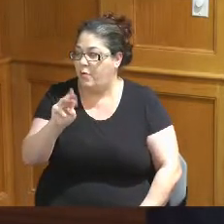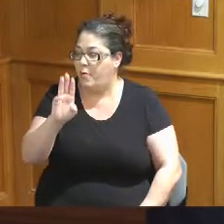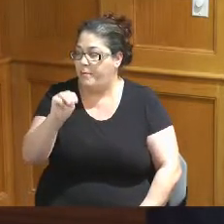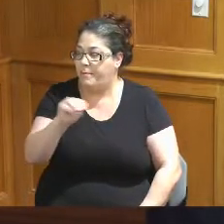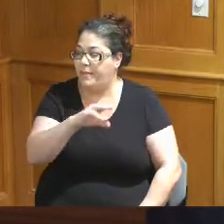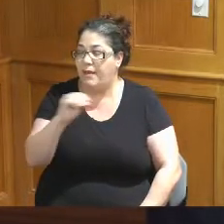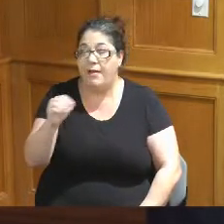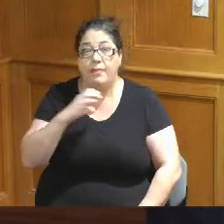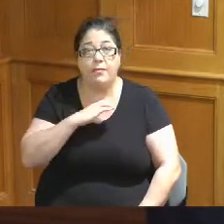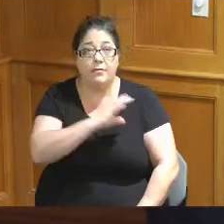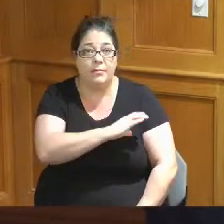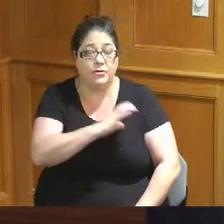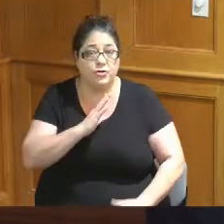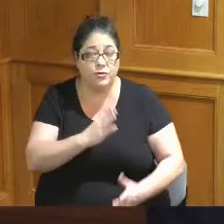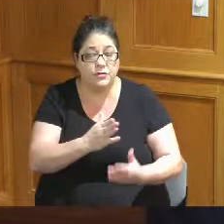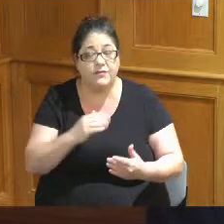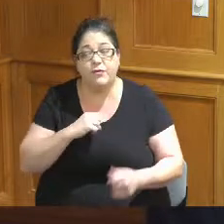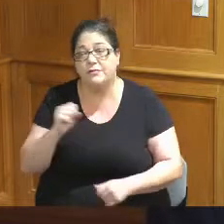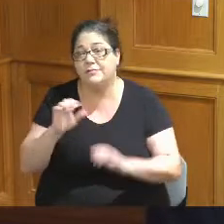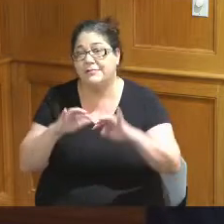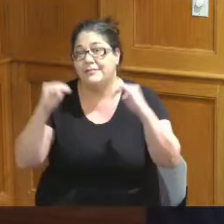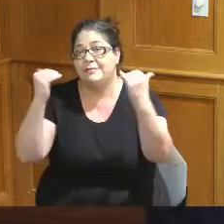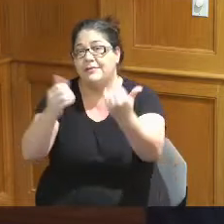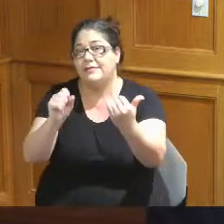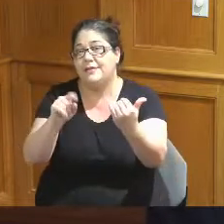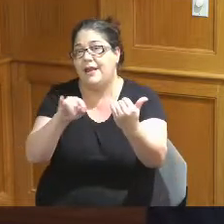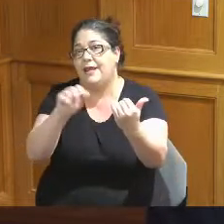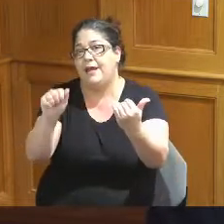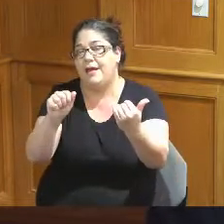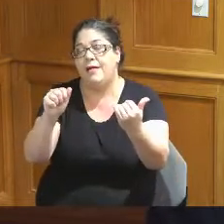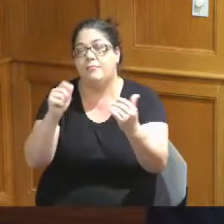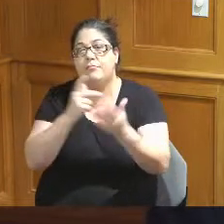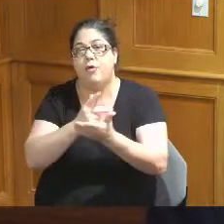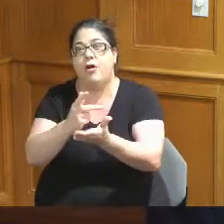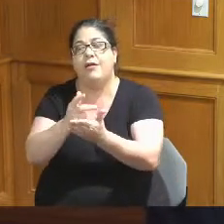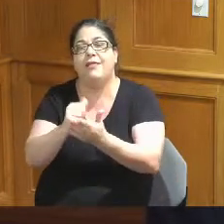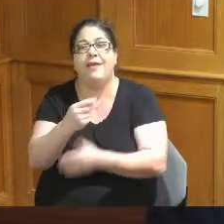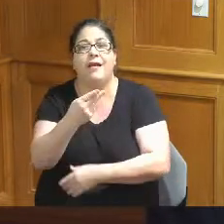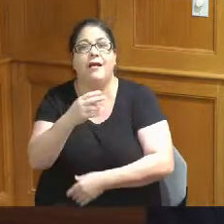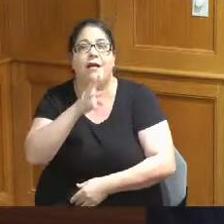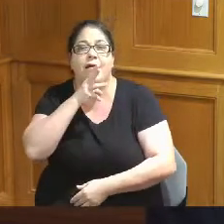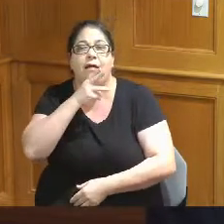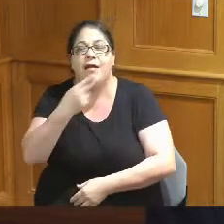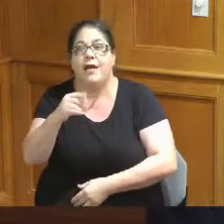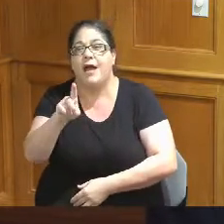Commissioners for stadium parking this relates to the hydrotherapy project down at Paycor Stadium